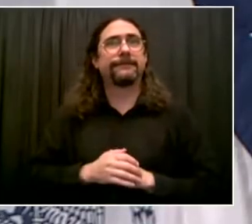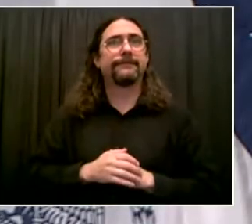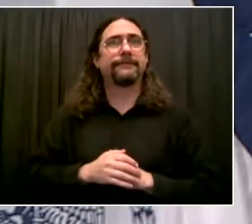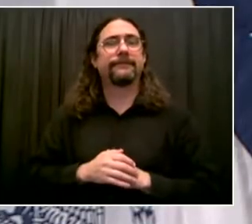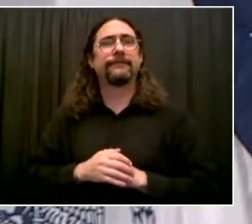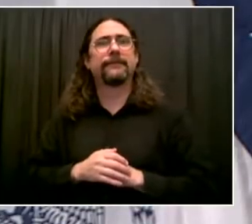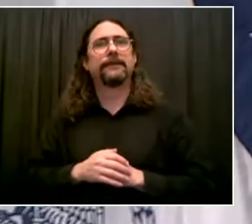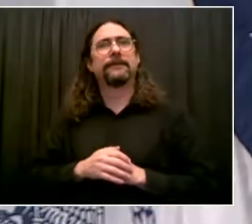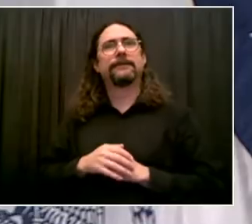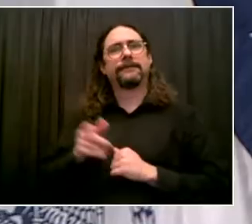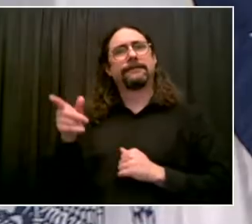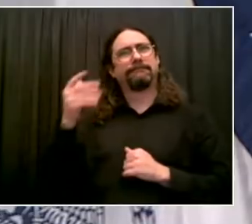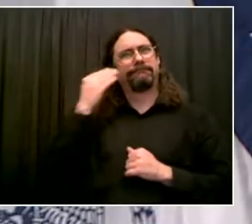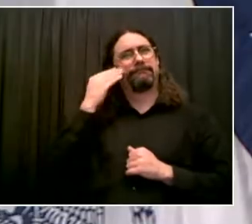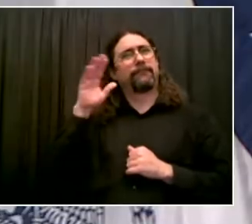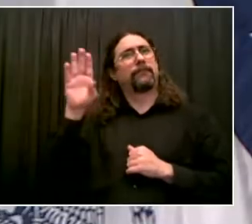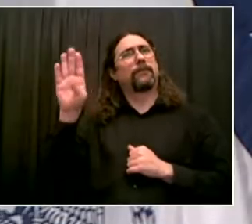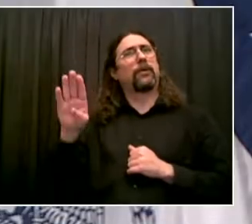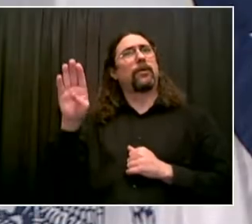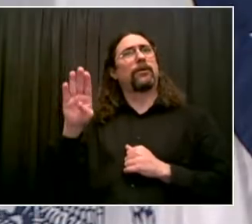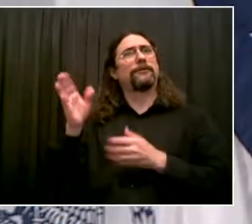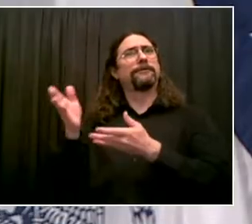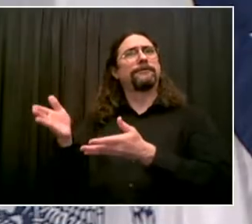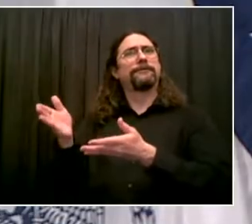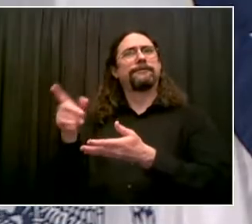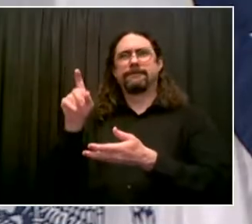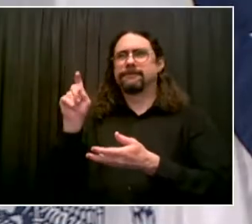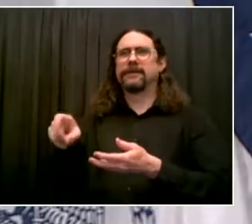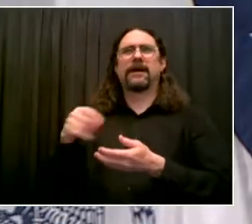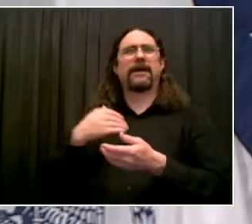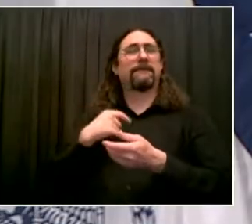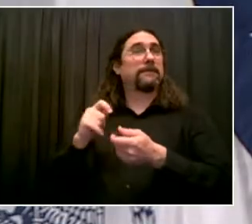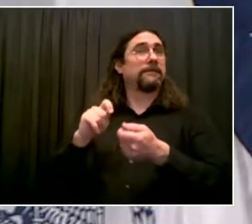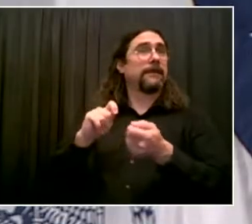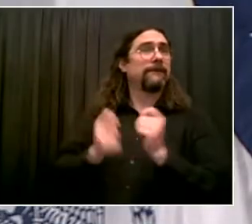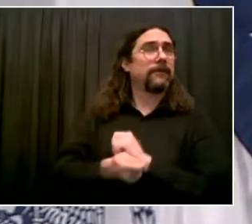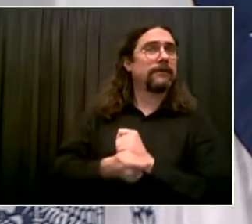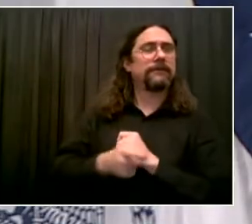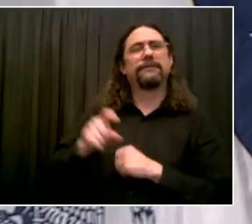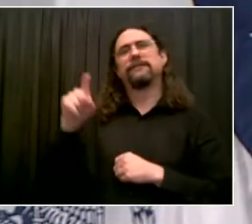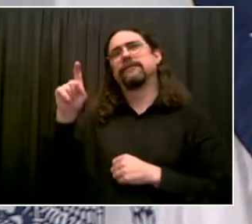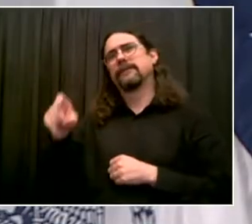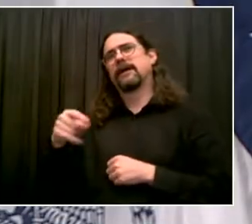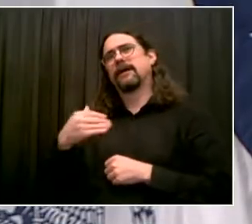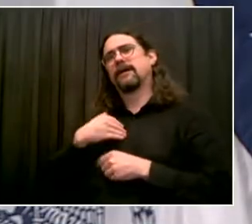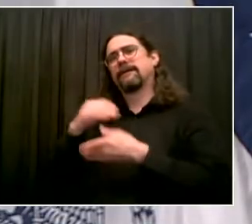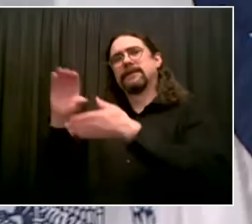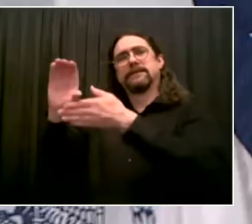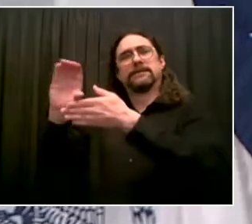BROOKLYN, UNDERSTANDS NEIGHBORS OF BROOKLYN AND UNDERDSSTANT HE ONLY WAY FORWARD IS REFORM AND